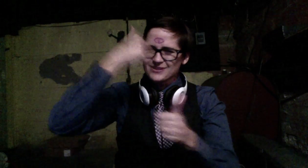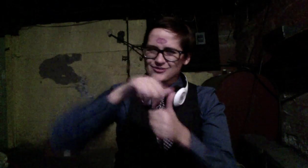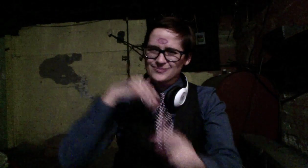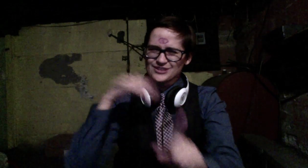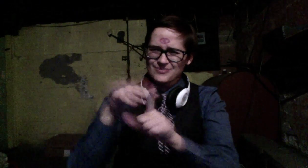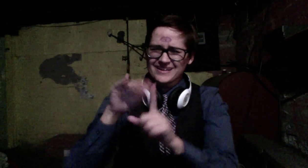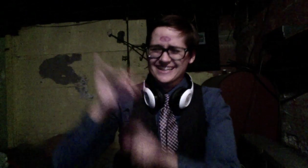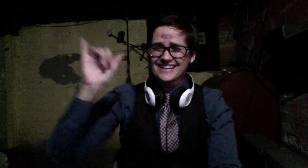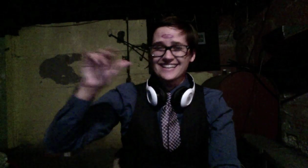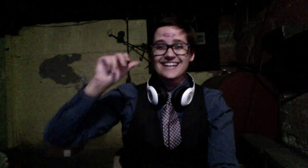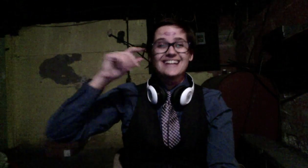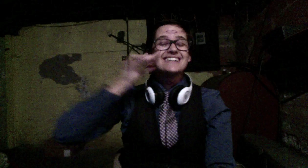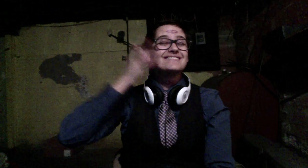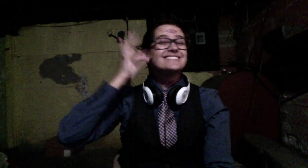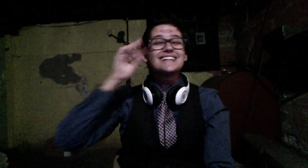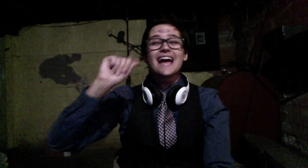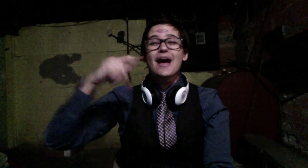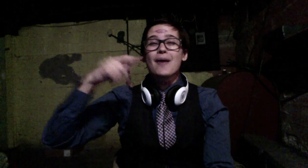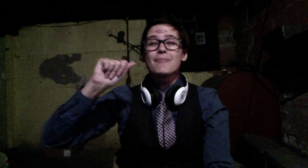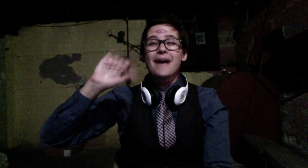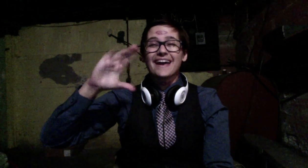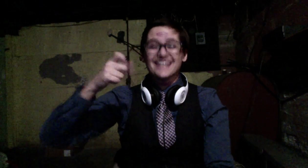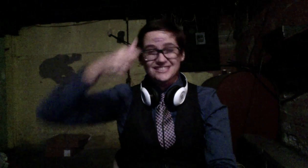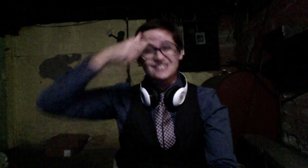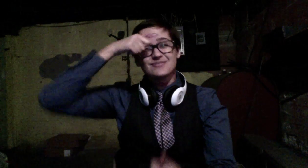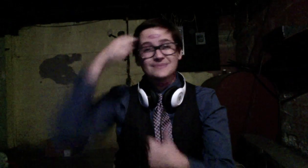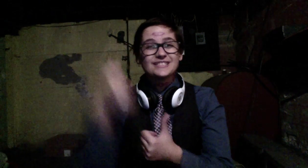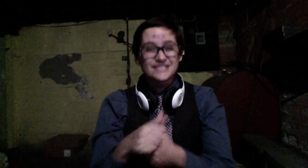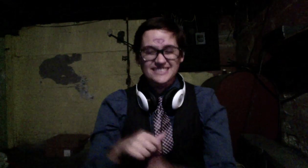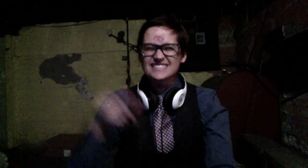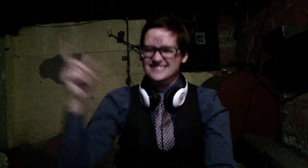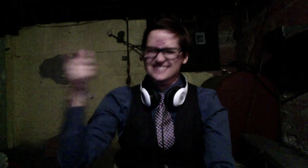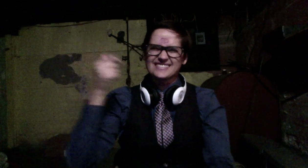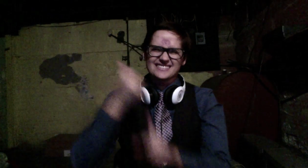REMEMBER I REMIND-YOU THAT INDIAN A-P-A-C-H-E T-R-A-C-K-E-R REMEMBER